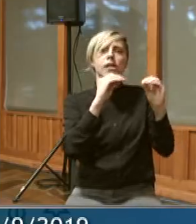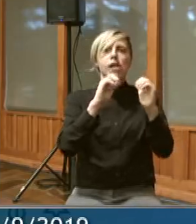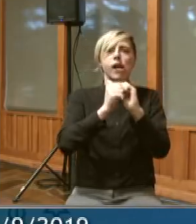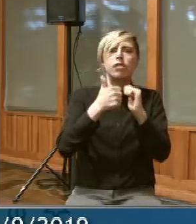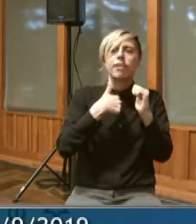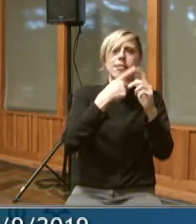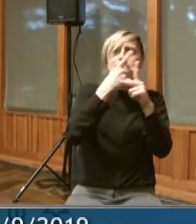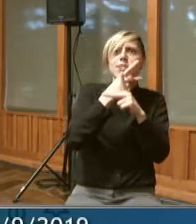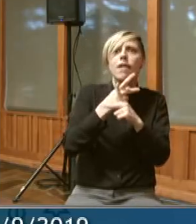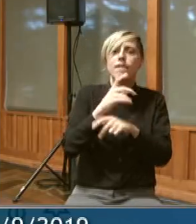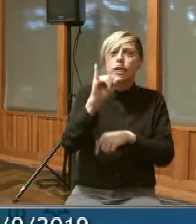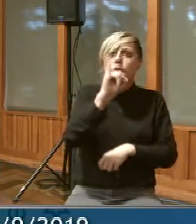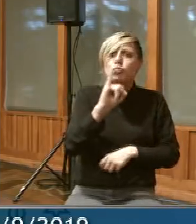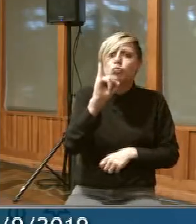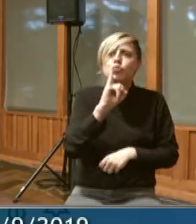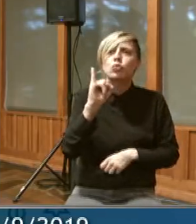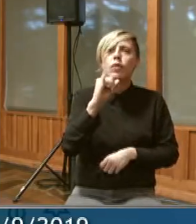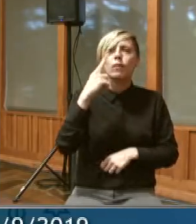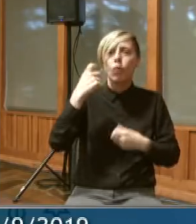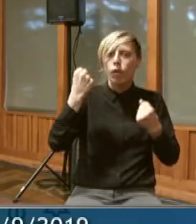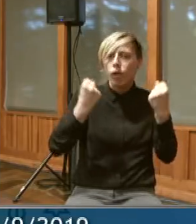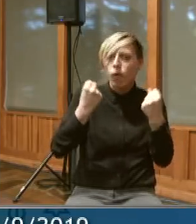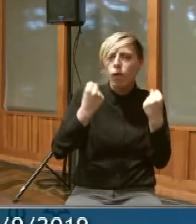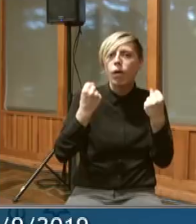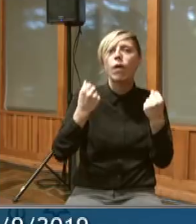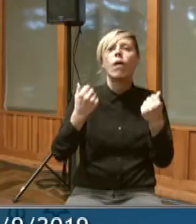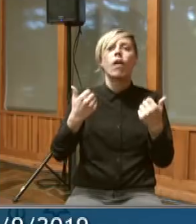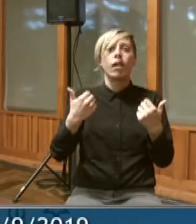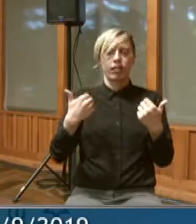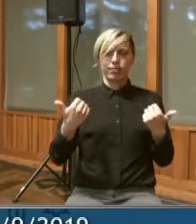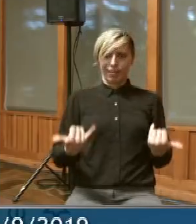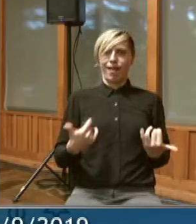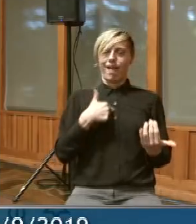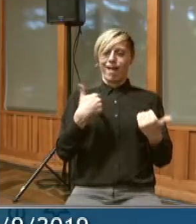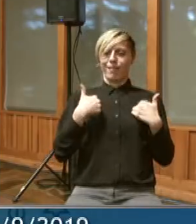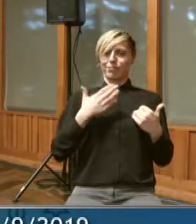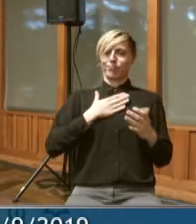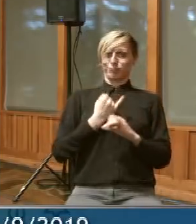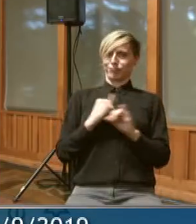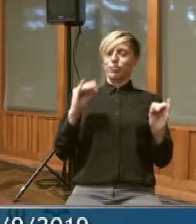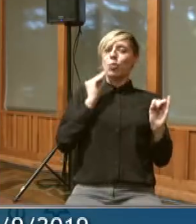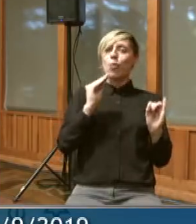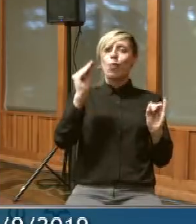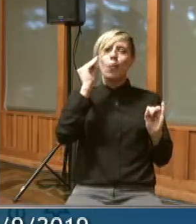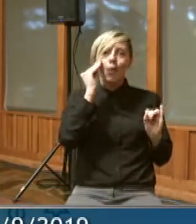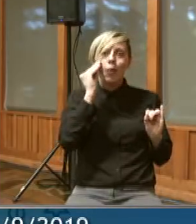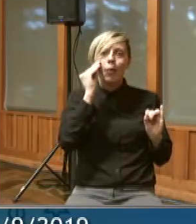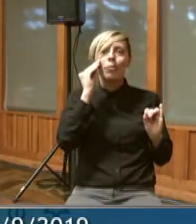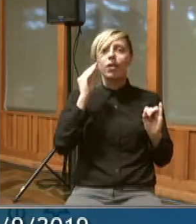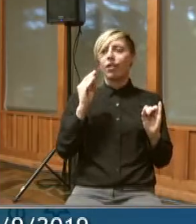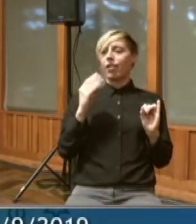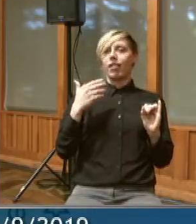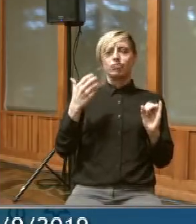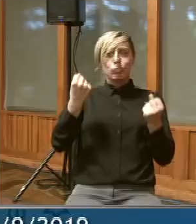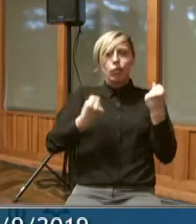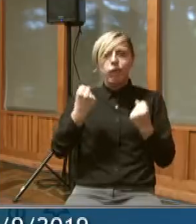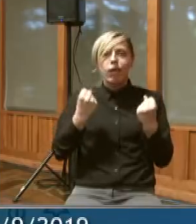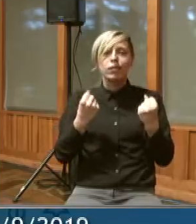RESOURCES TO BE WHERE I AM TODAY. THEY GOT ME HOUSING. THEY GOT ME TOOLS. THEY GOT ME INSURANCE FOR MY VEHICLE.